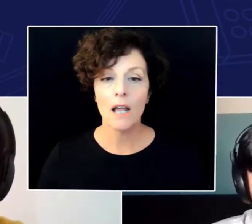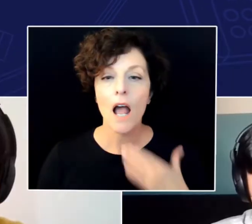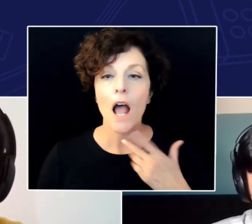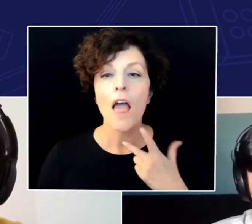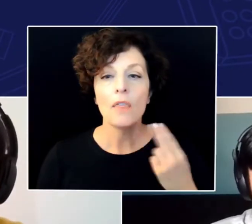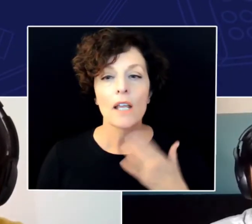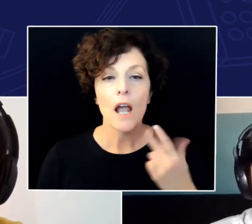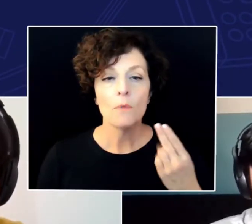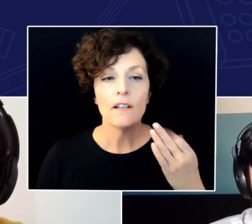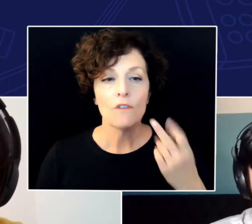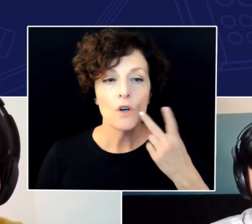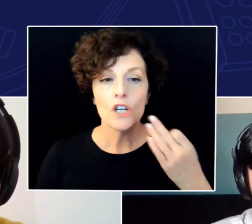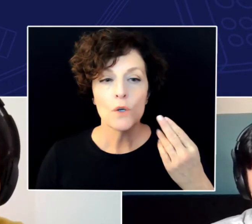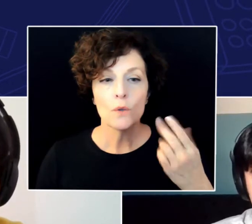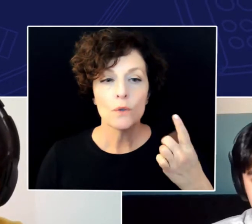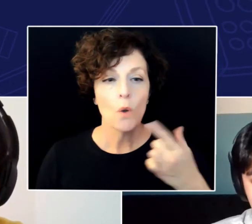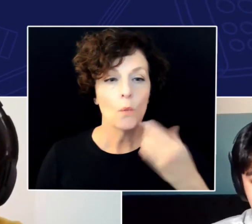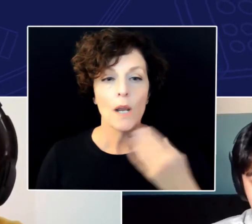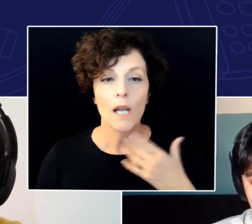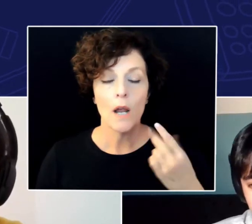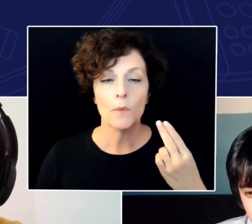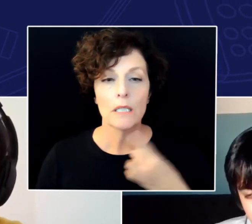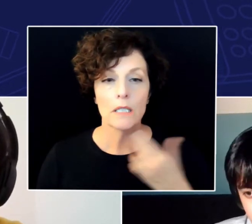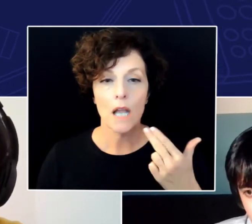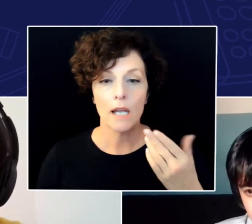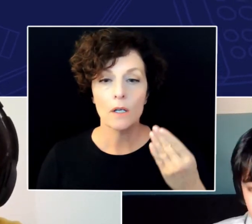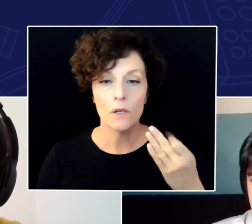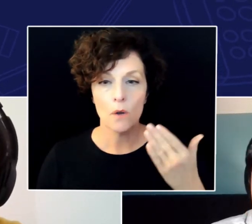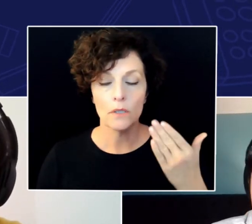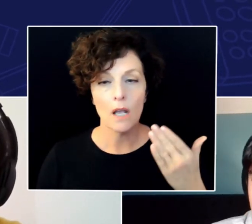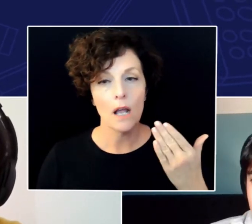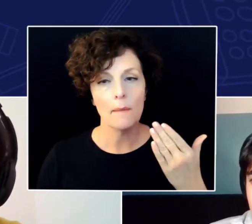[ZAIN:] I think I was four years old when I was diagnosed?